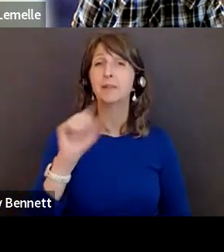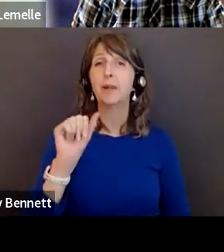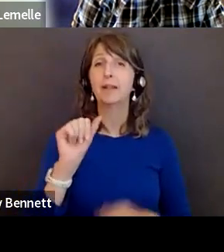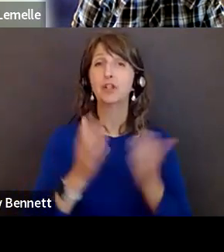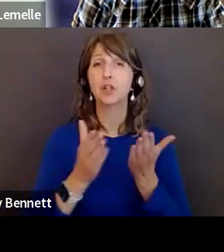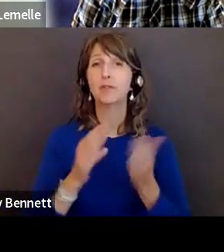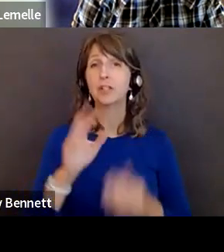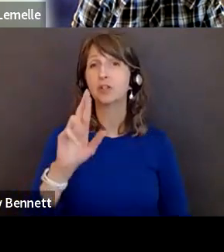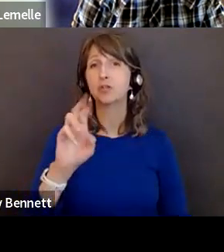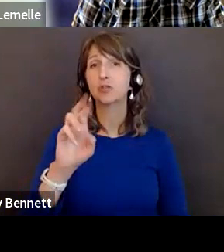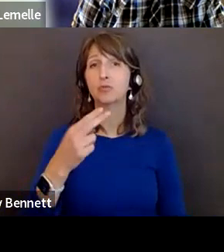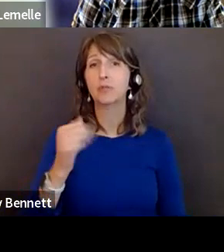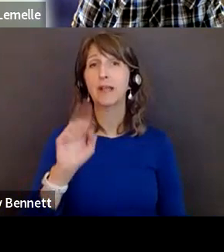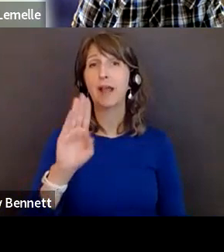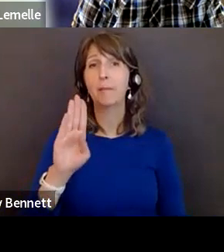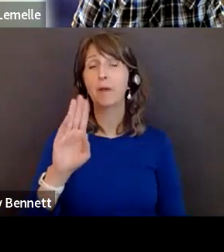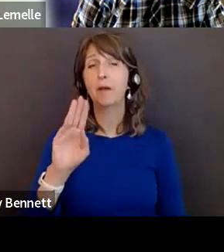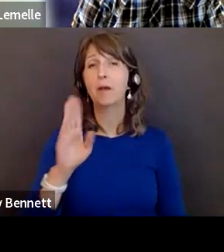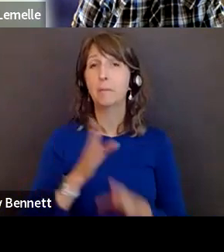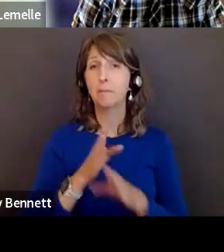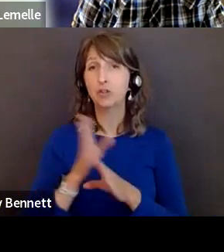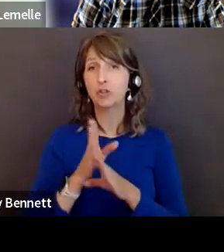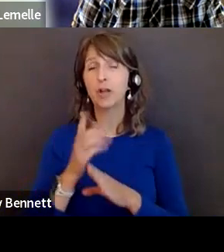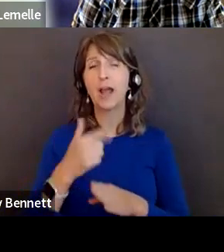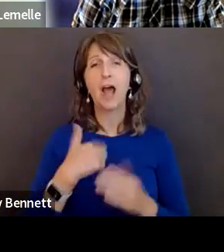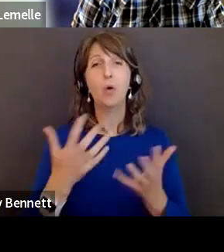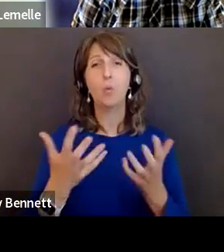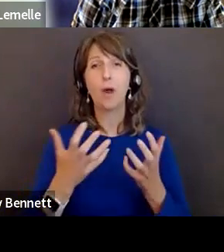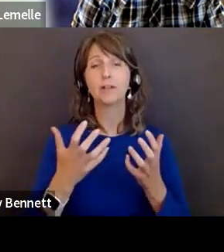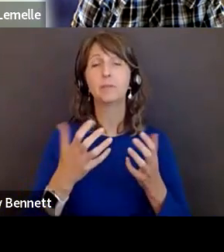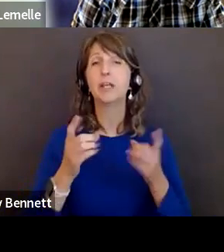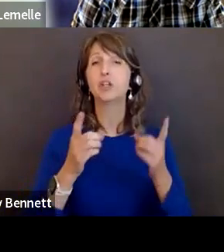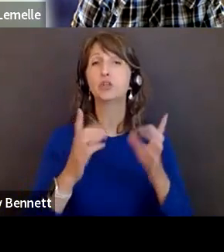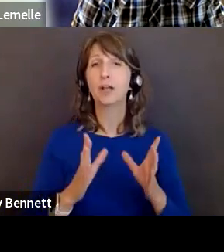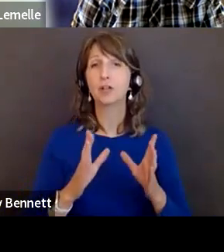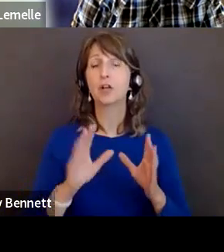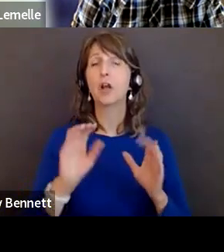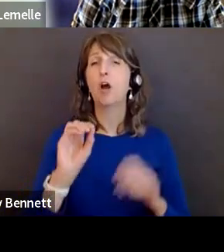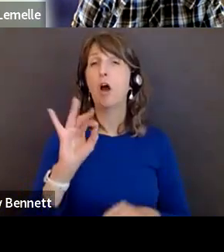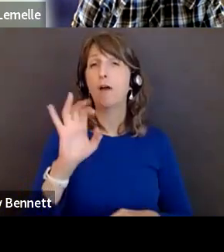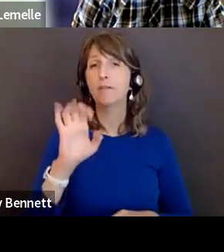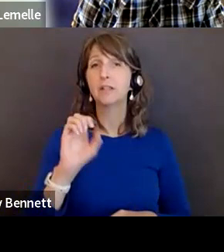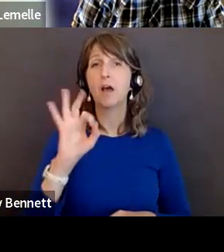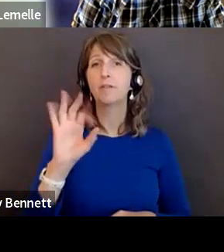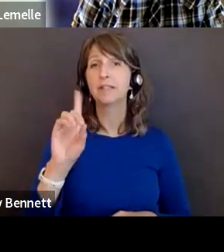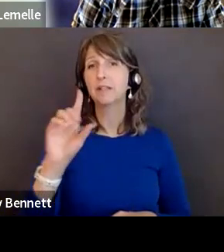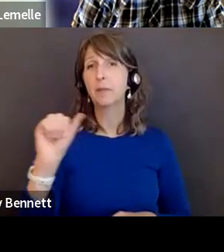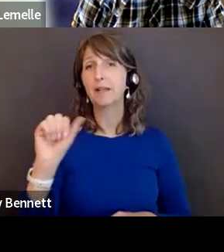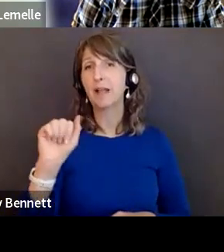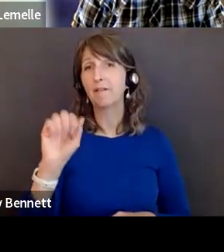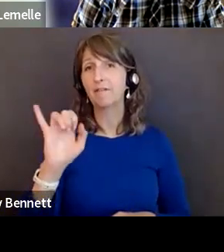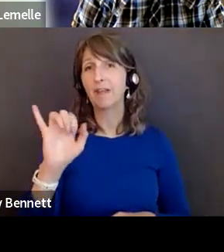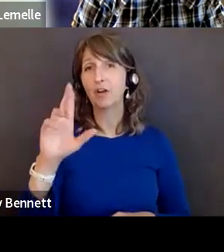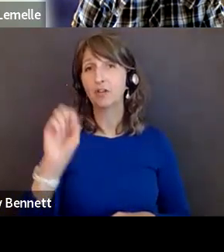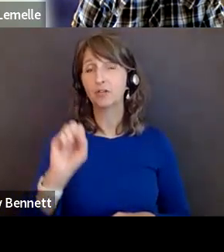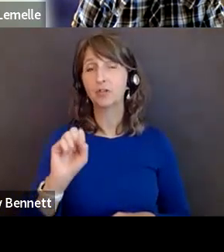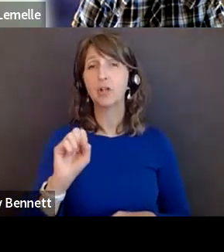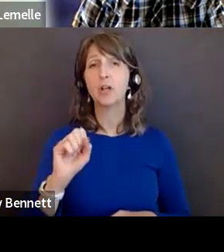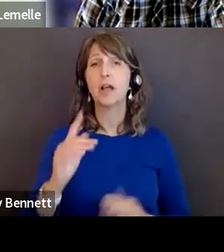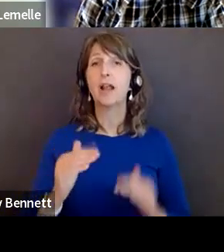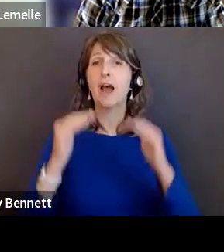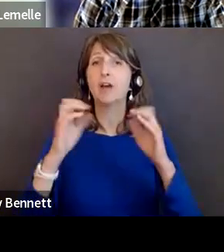And so I want to become a director of office disability affairs at school. A higher education or consultant to work with.